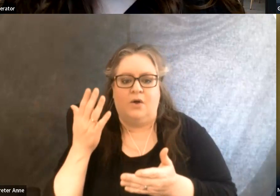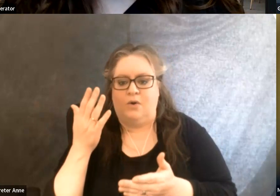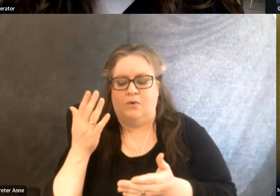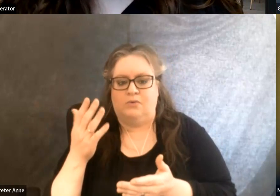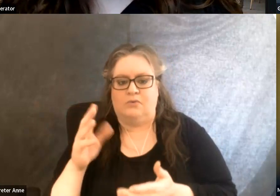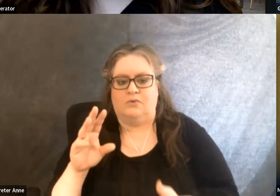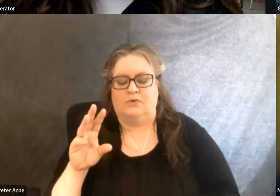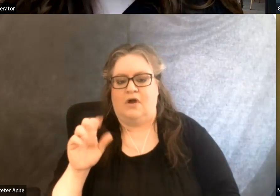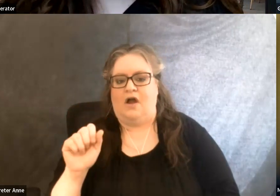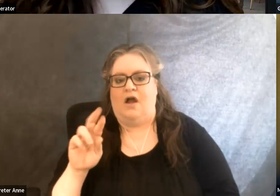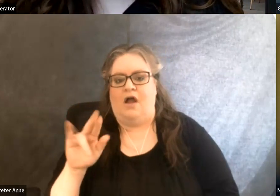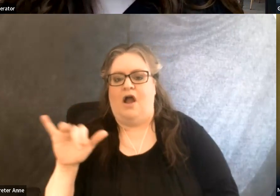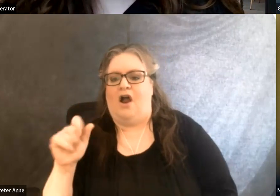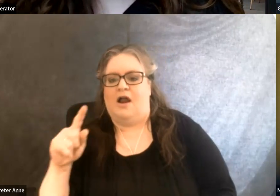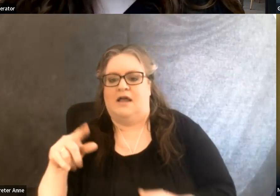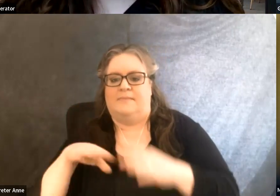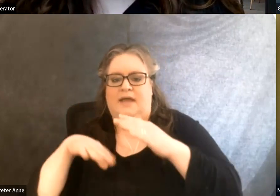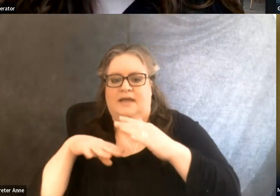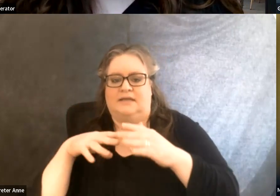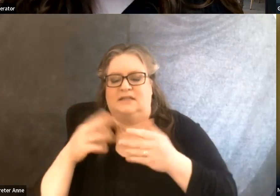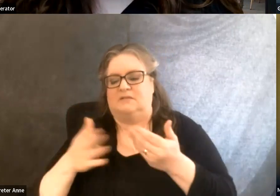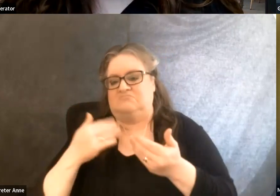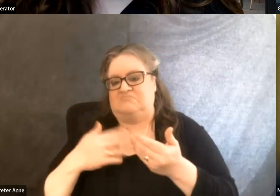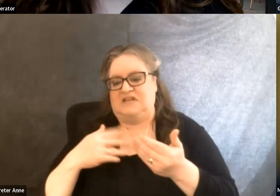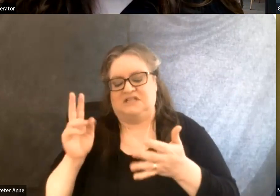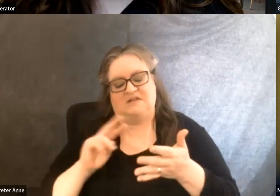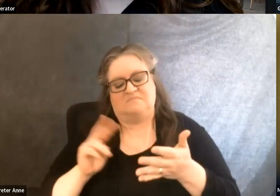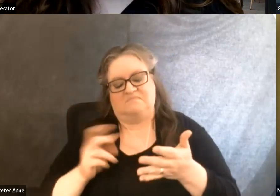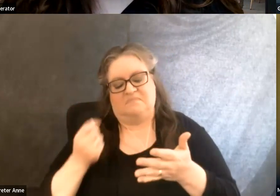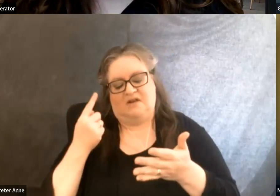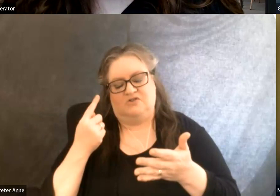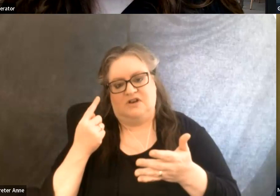and it's pretty easy to understand.